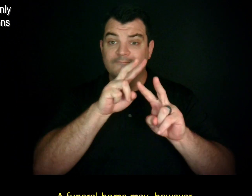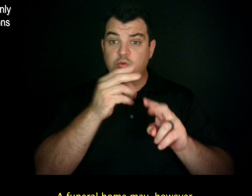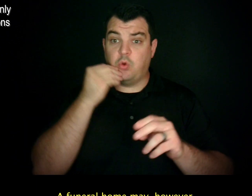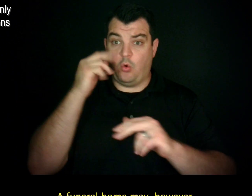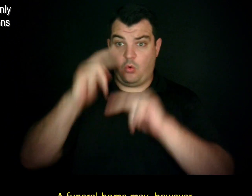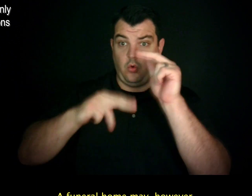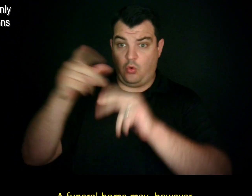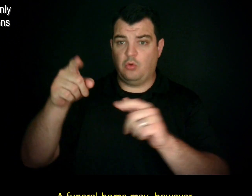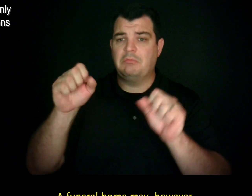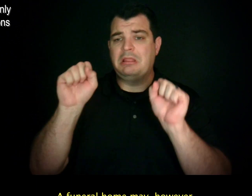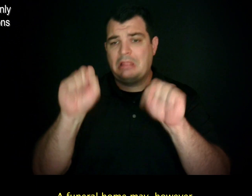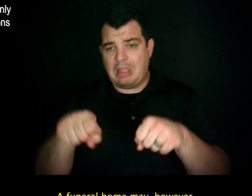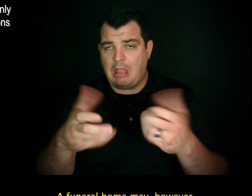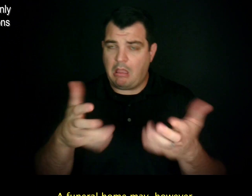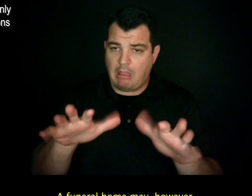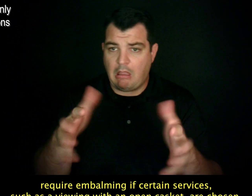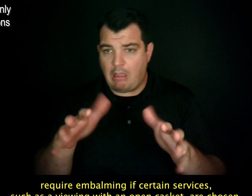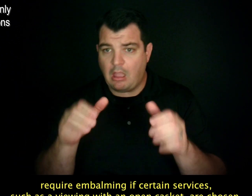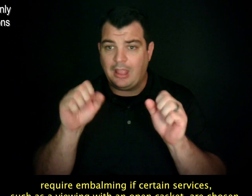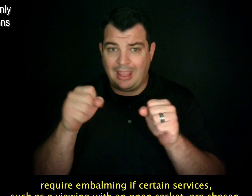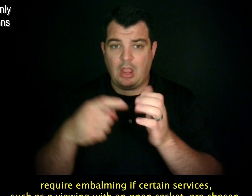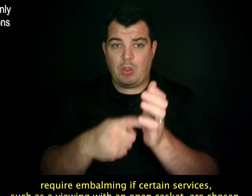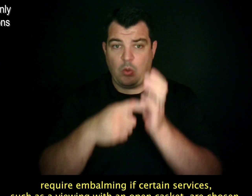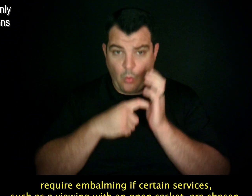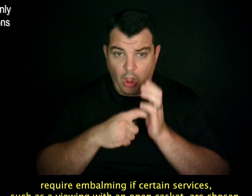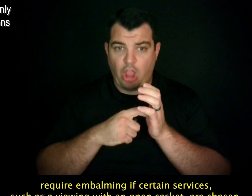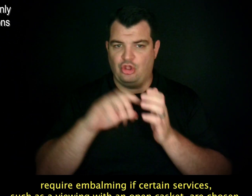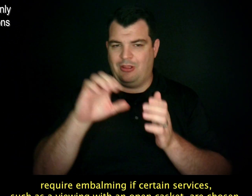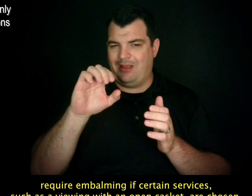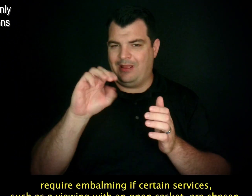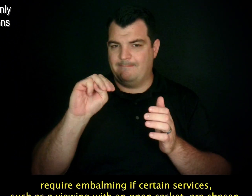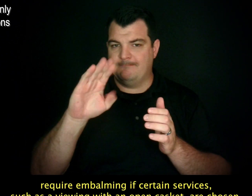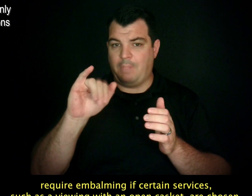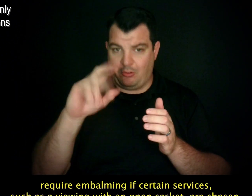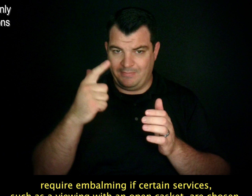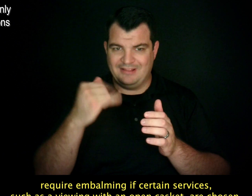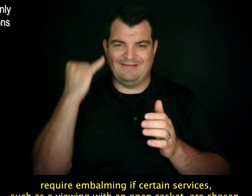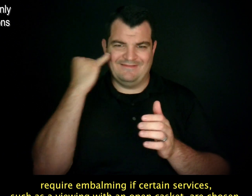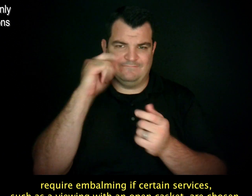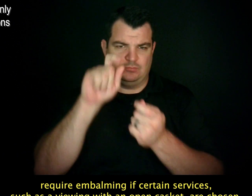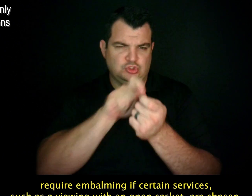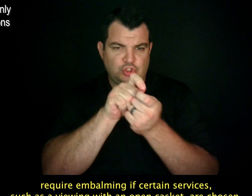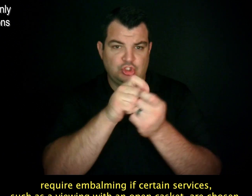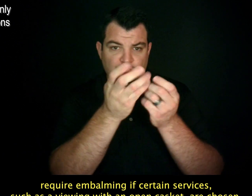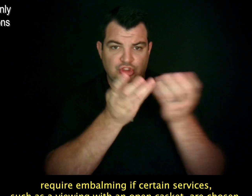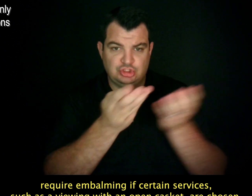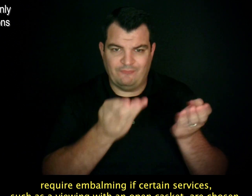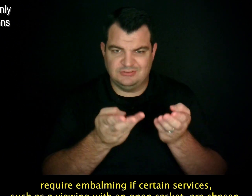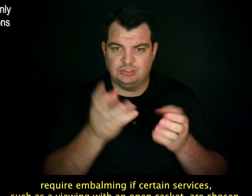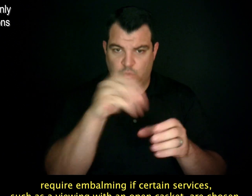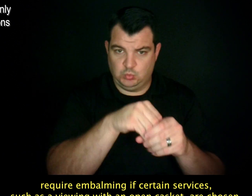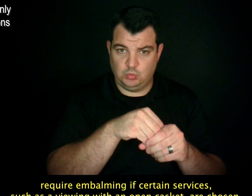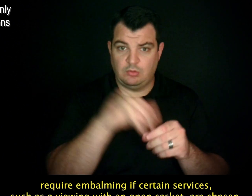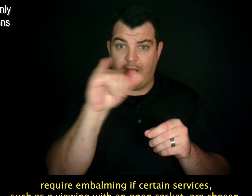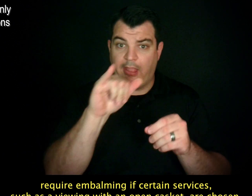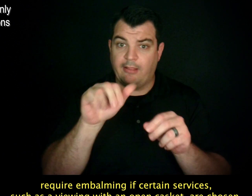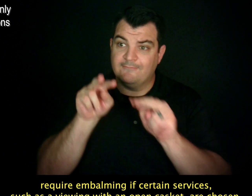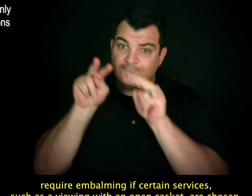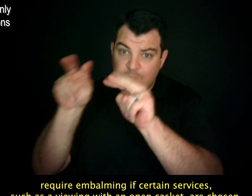A funeral home may, however, require embalming if certain services, such as a viewing with an open casket, are chosen.